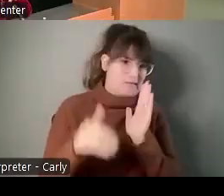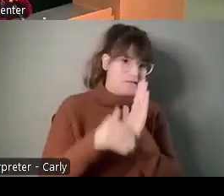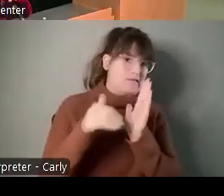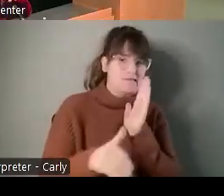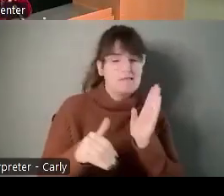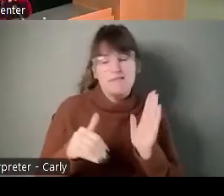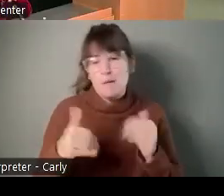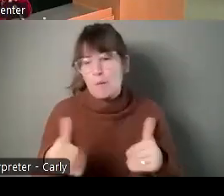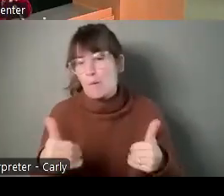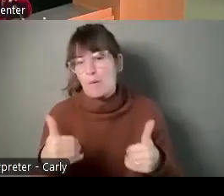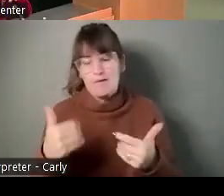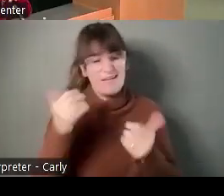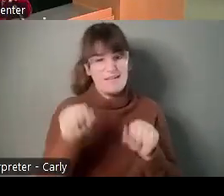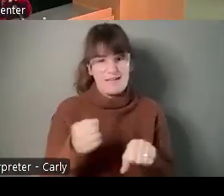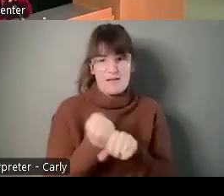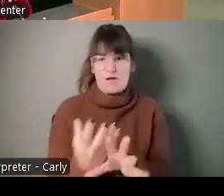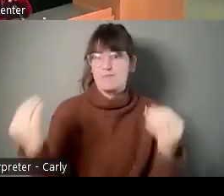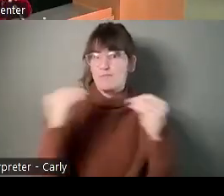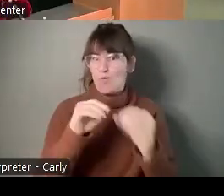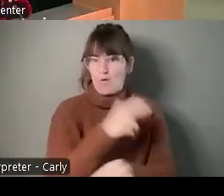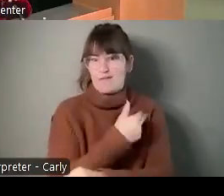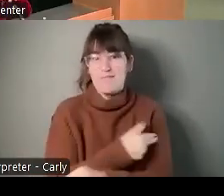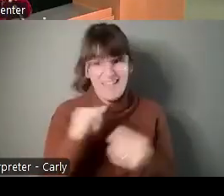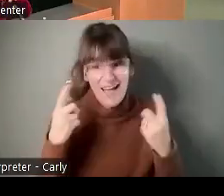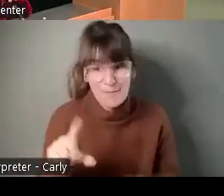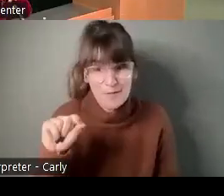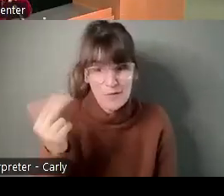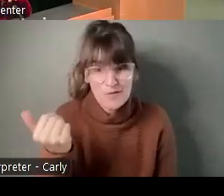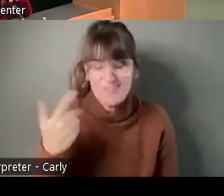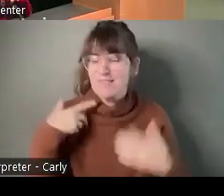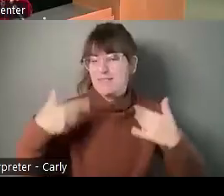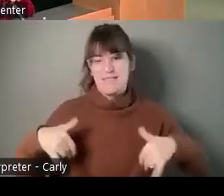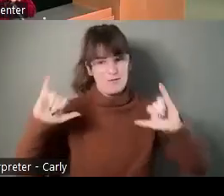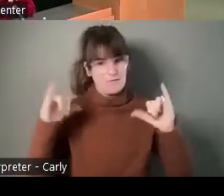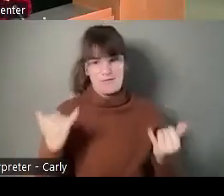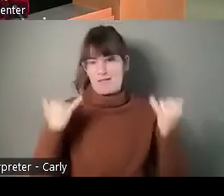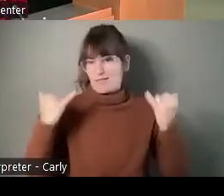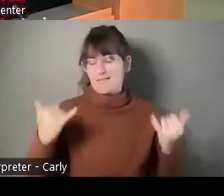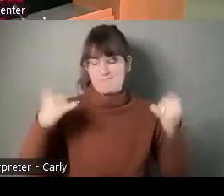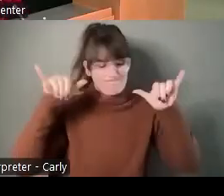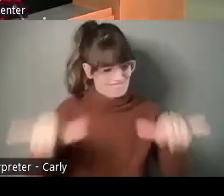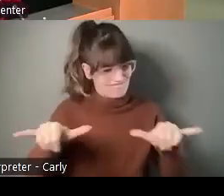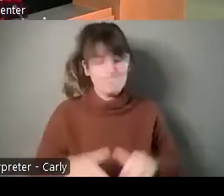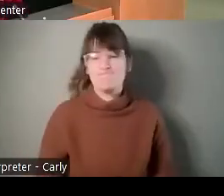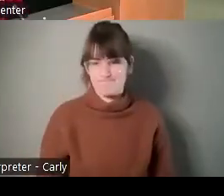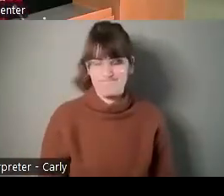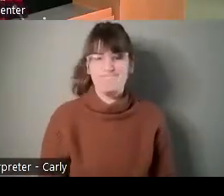hospitalization. Um so that was happening 2013. So still going on. Um but now we have the added